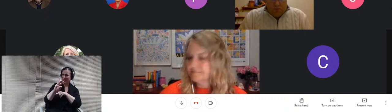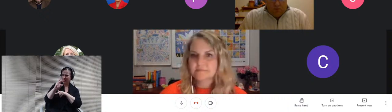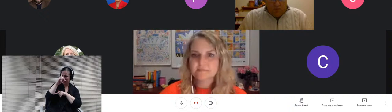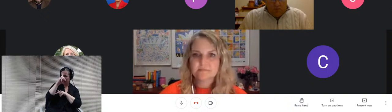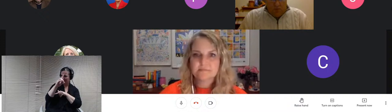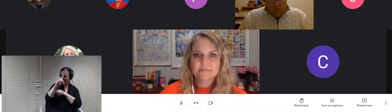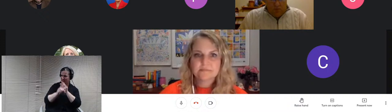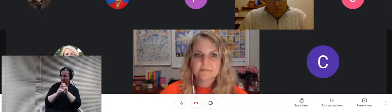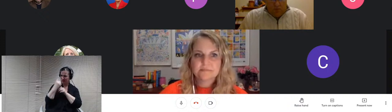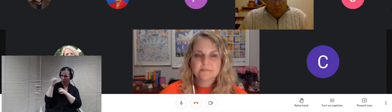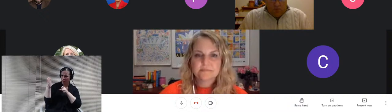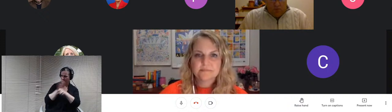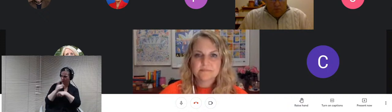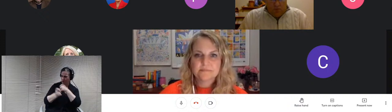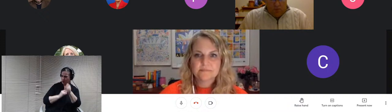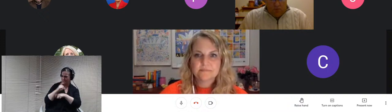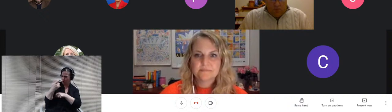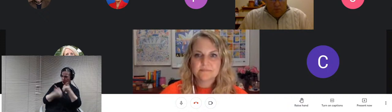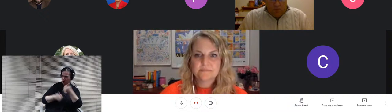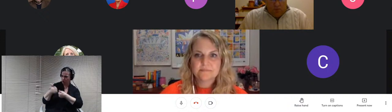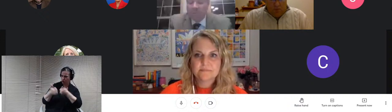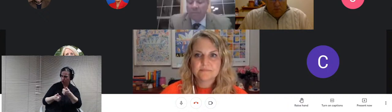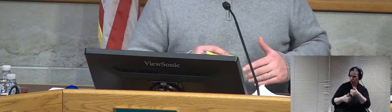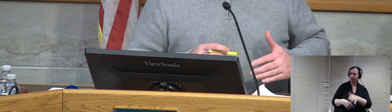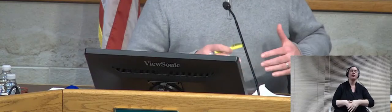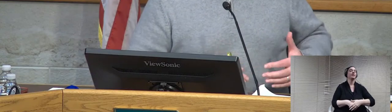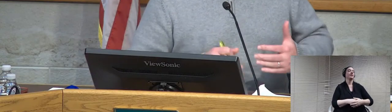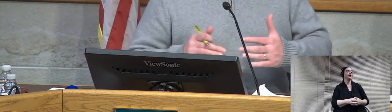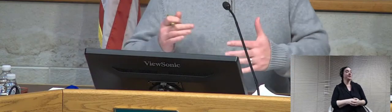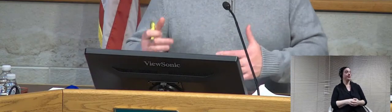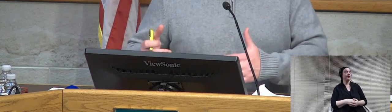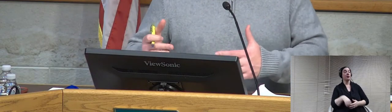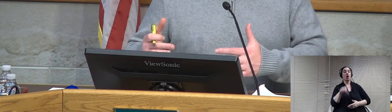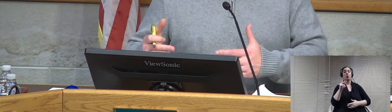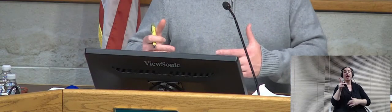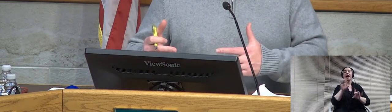The question was, are we if the IRS changes it will we?